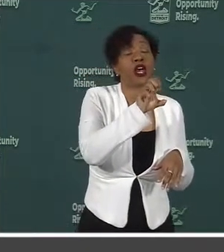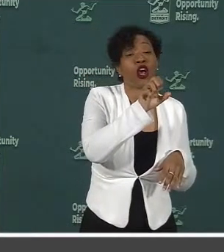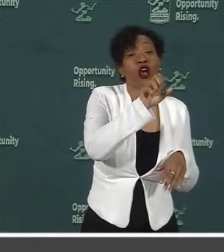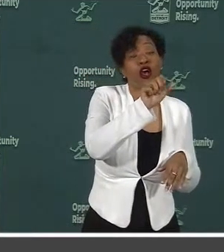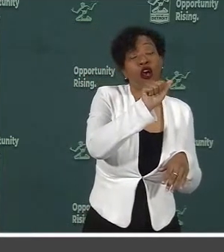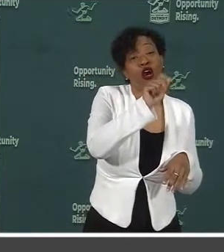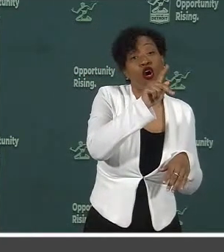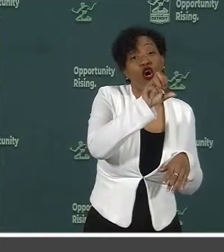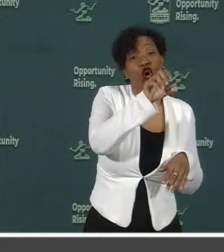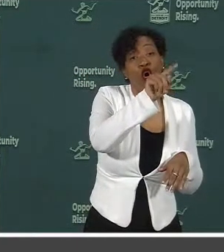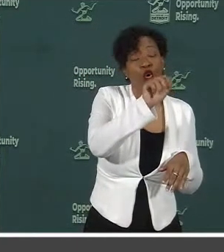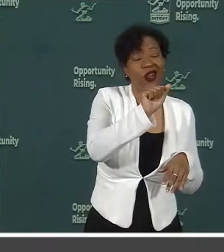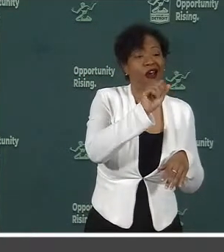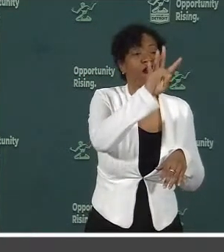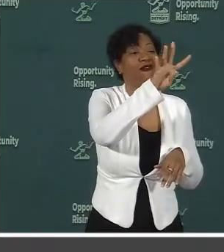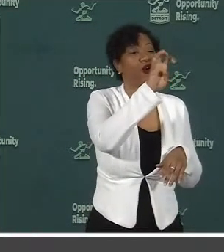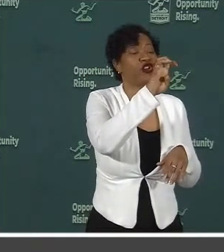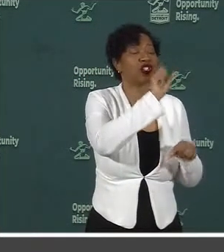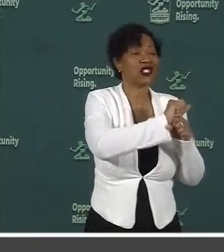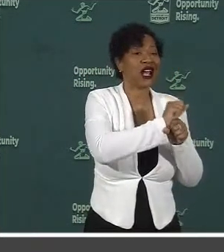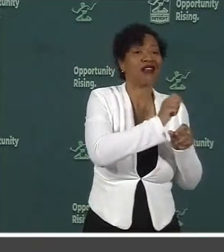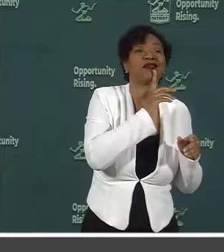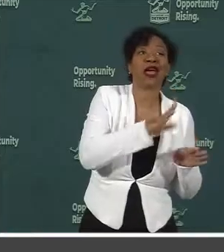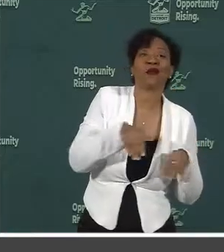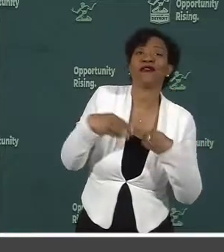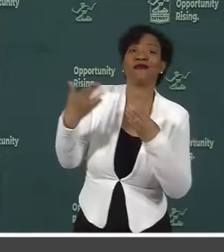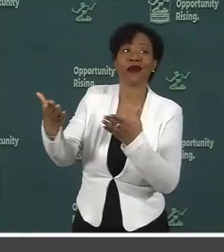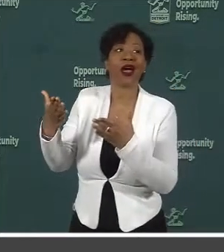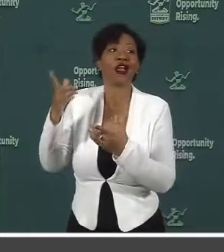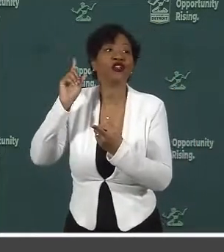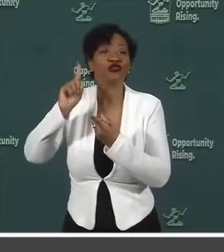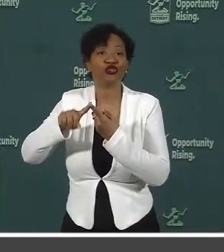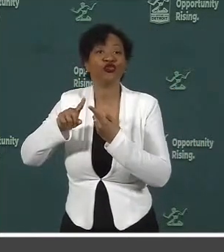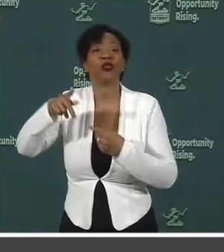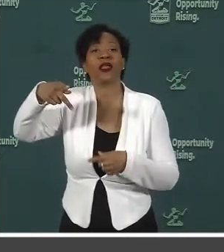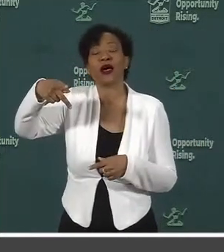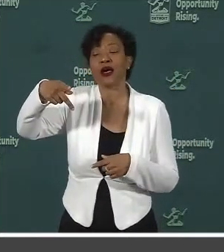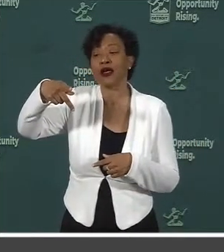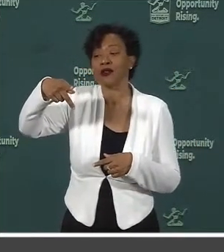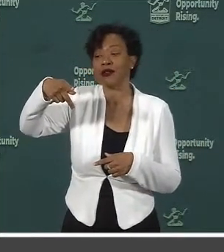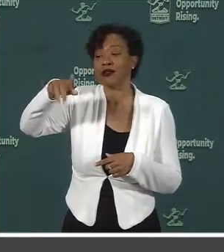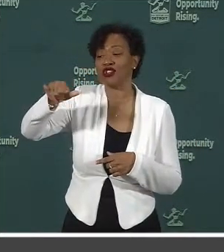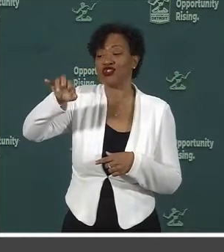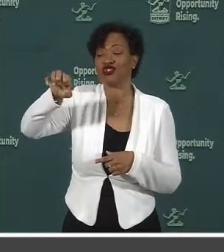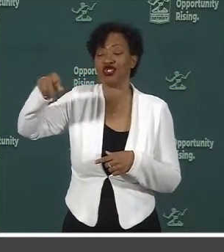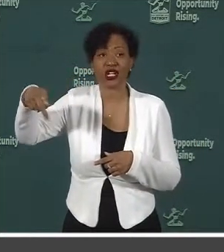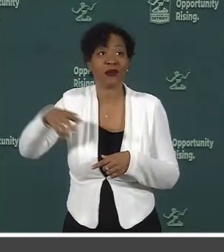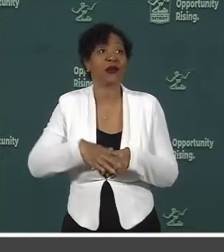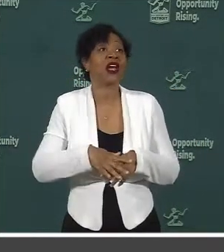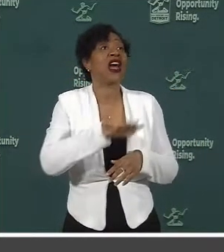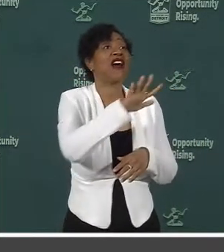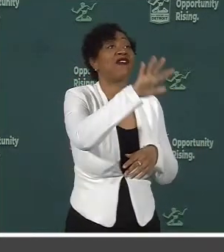ONE HUNDRED JOBS AT THE WOLVERINE PACKING PLANT 500 TECH JOBS ANNOUNCED BY MAJOR WILL NEXT WEEK COME TO THE CITY